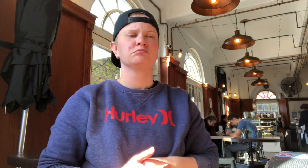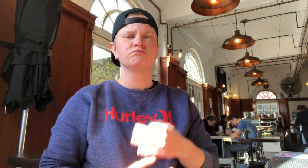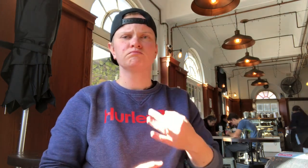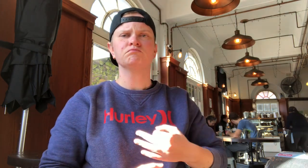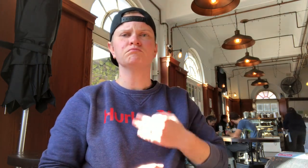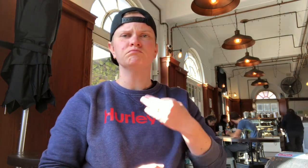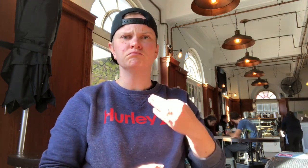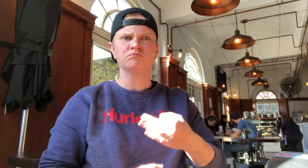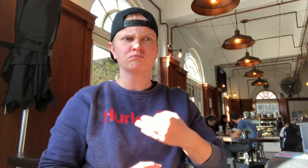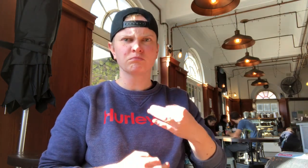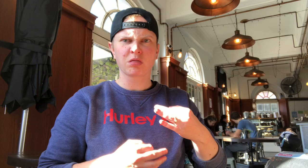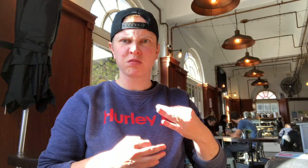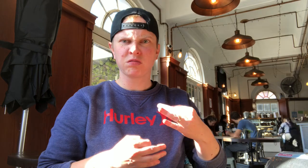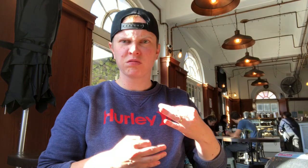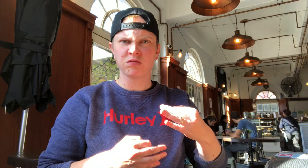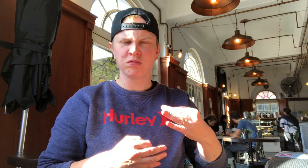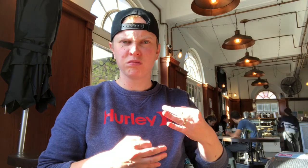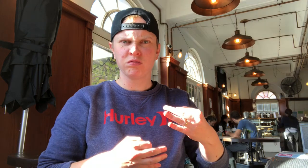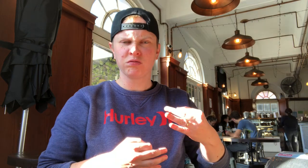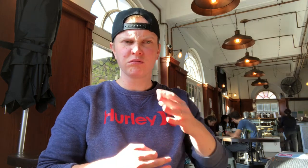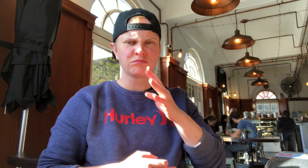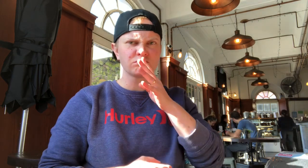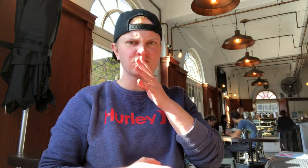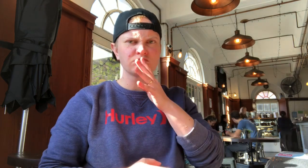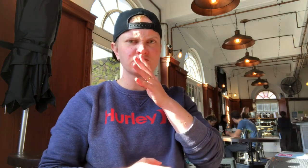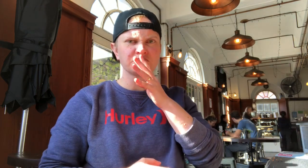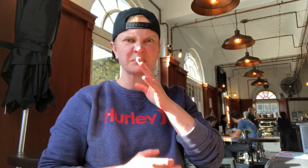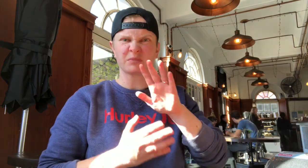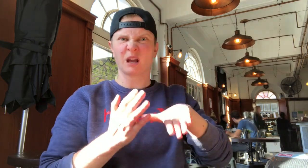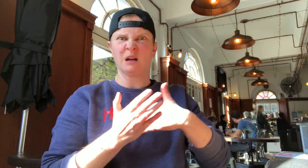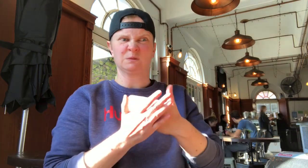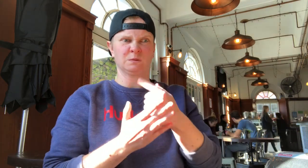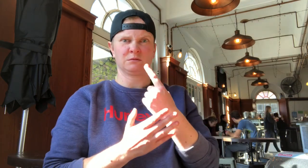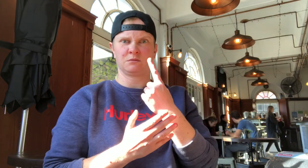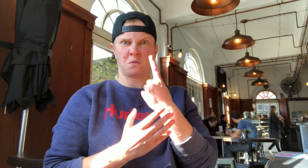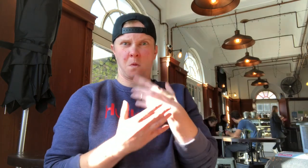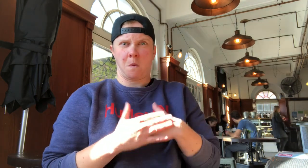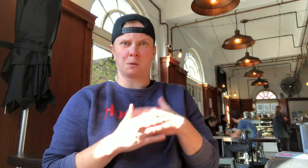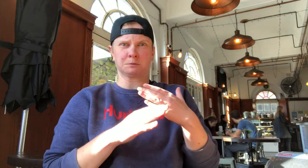I waited, waited and waited then this took a bit delaying then I became concern until one night